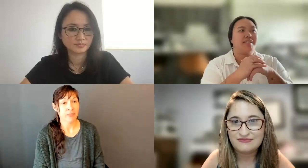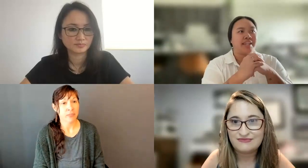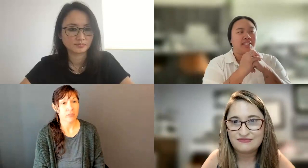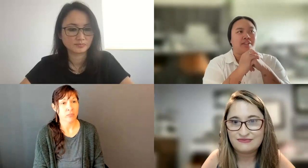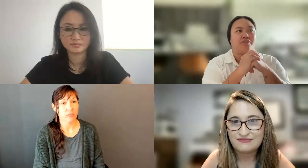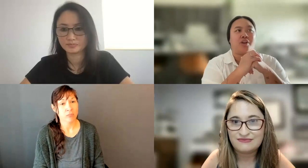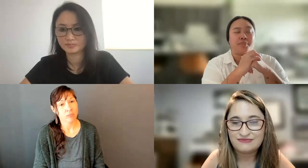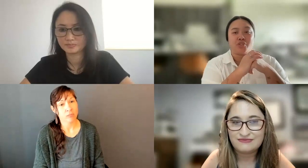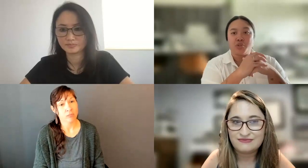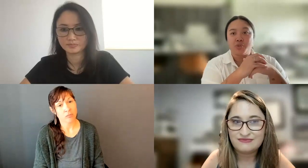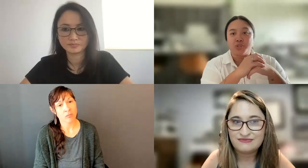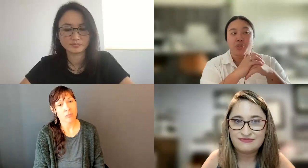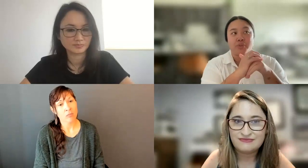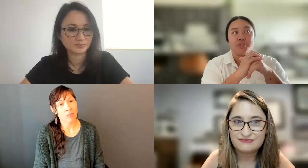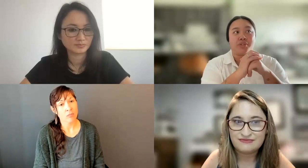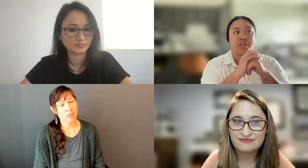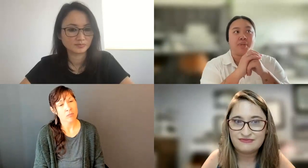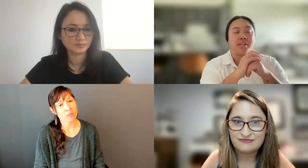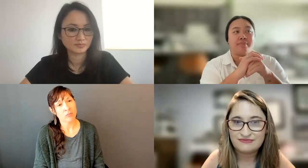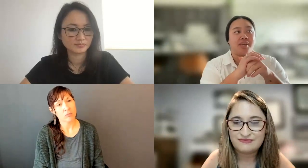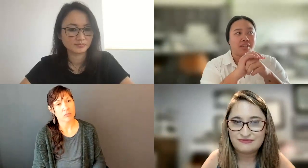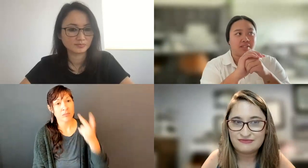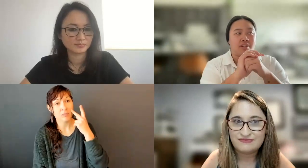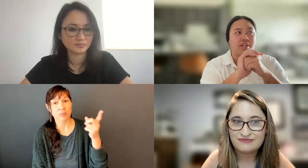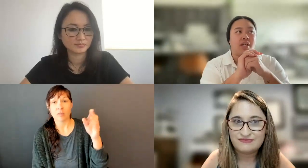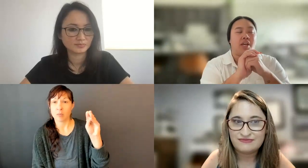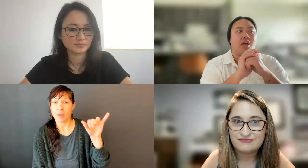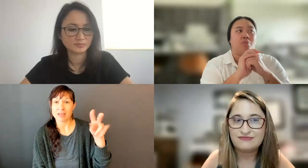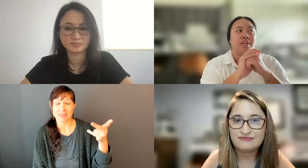May 2nd from 2:00 to 3:30 PM Eastern.